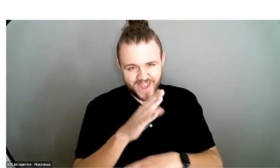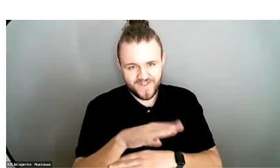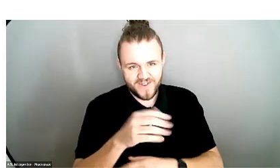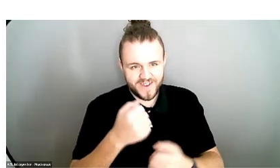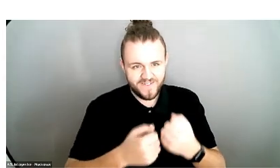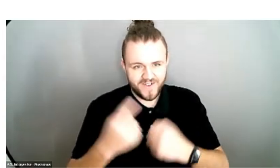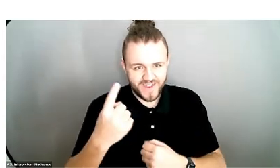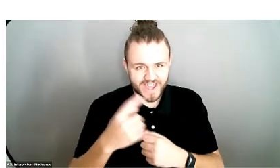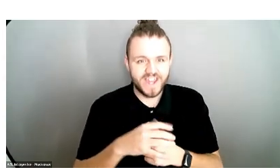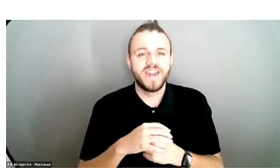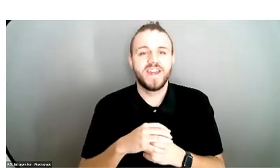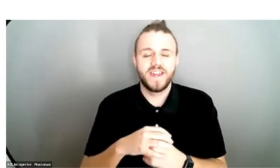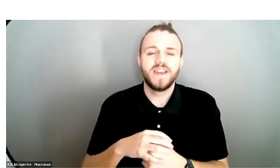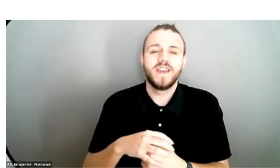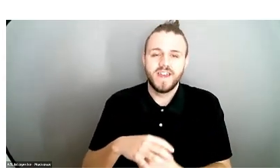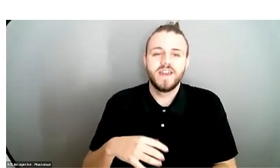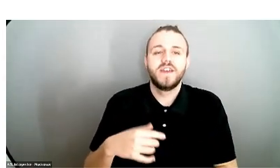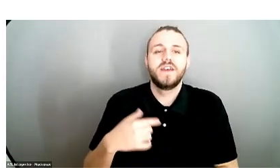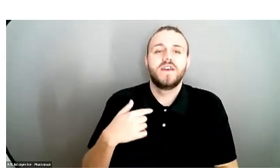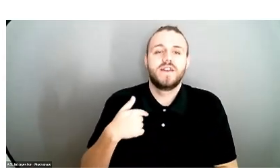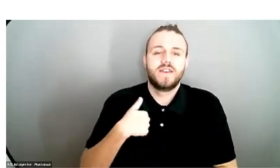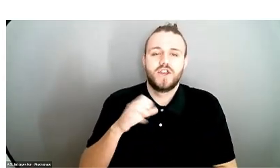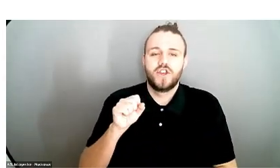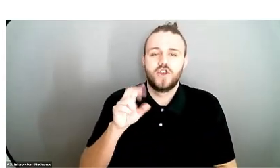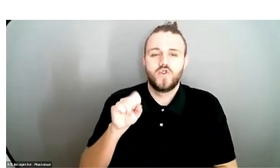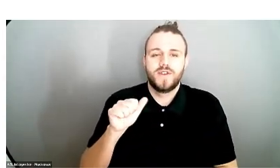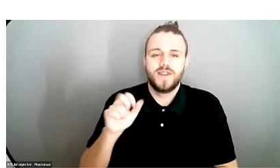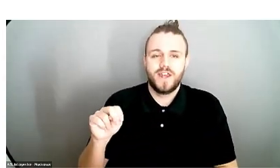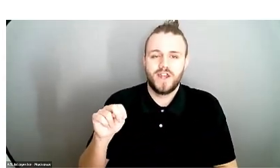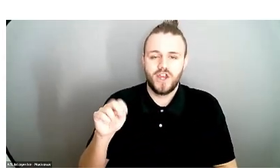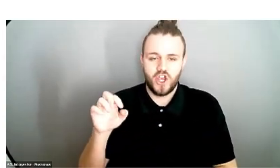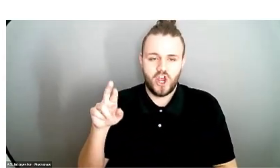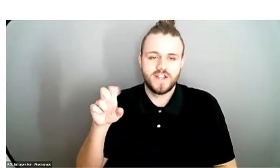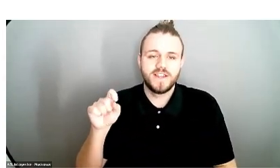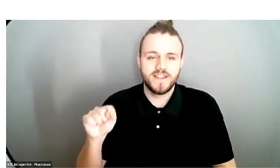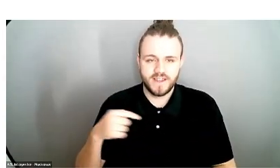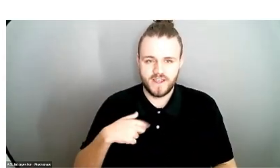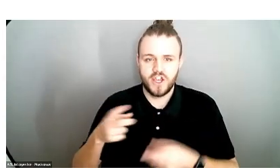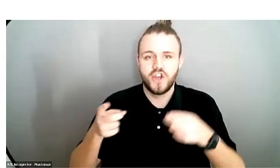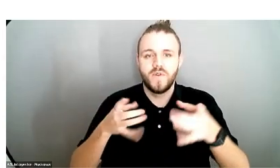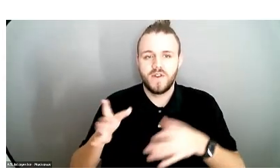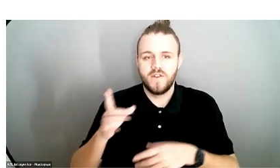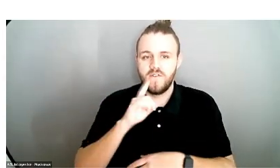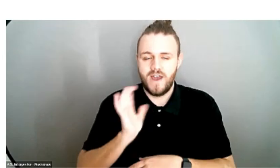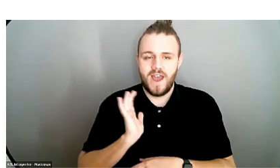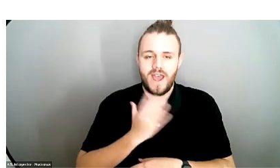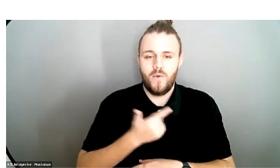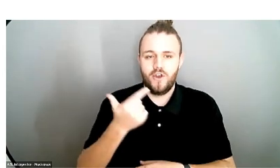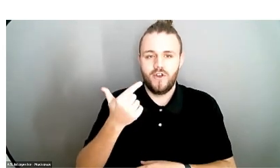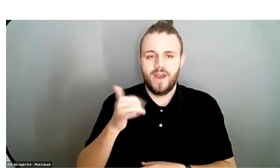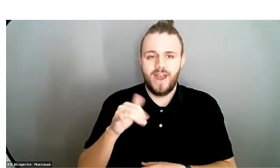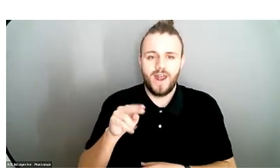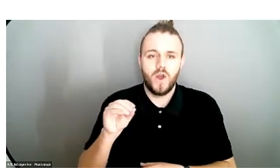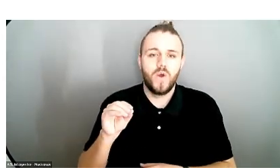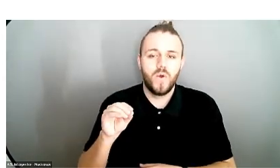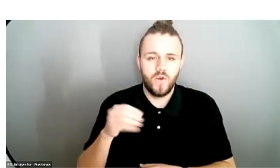I'm Susan Ernst and I have been the director of our gynecology reproductive health clinic